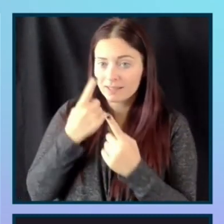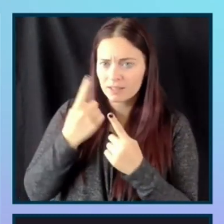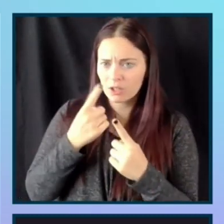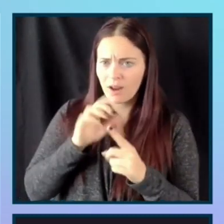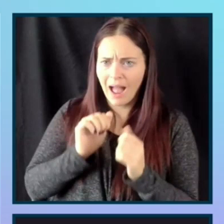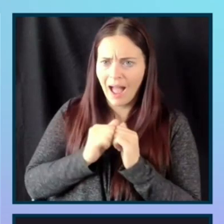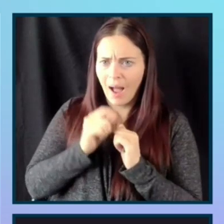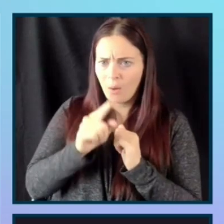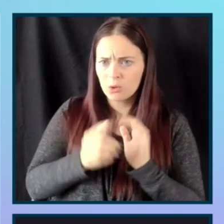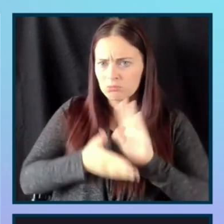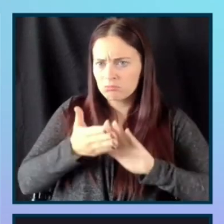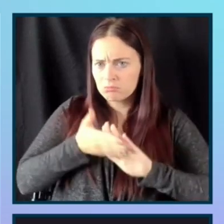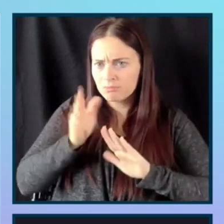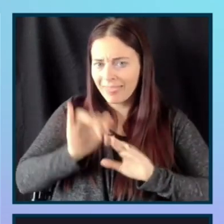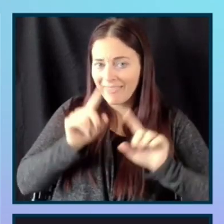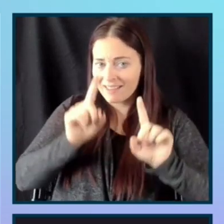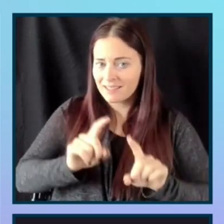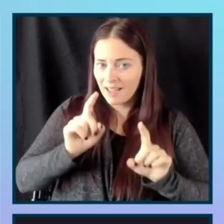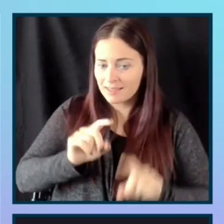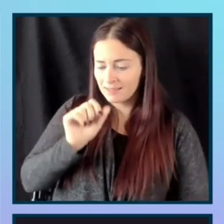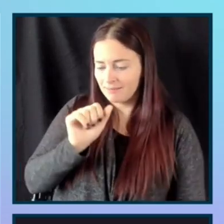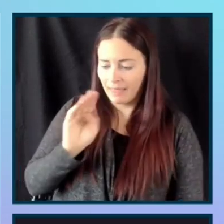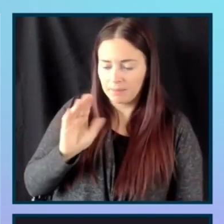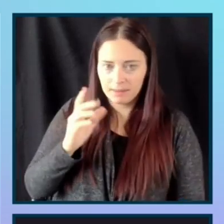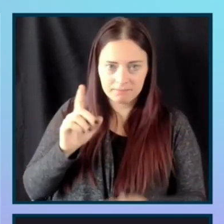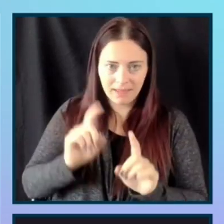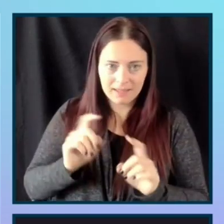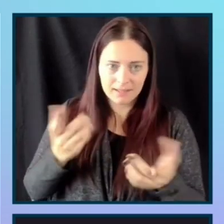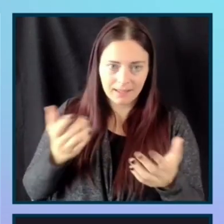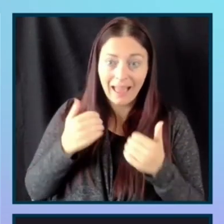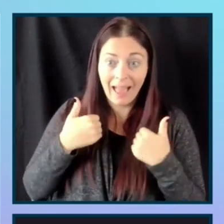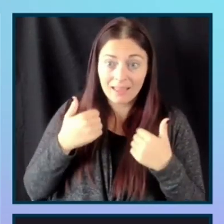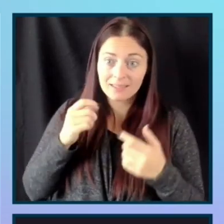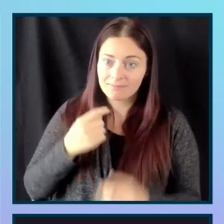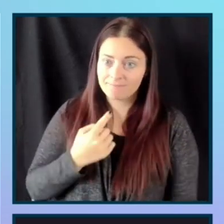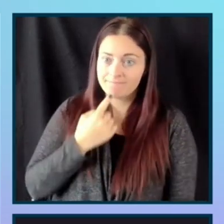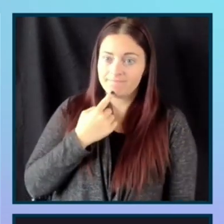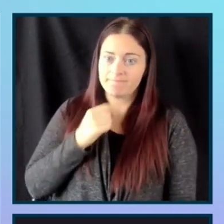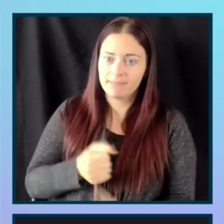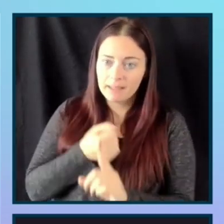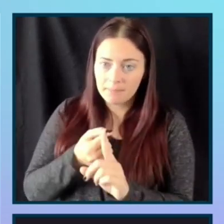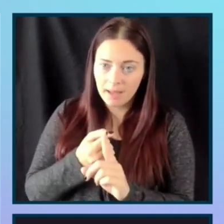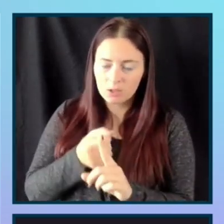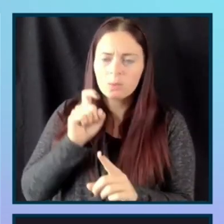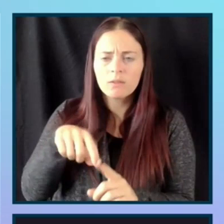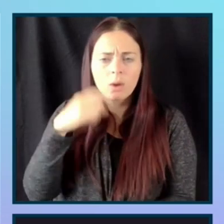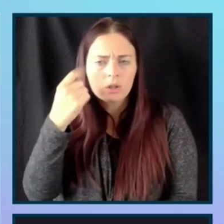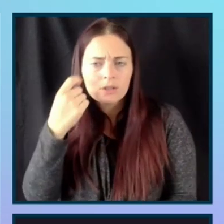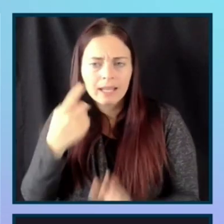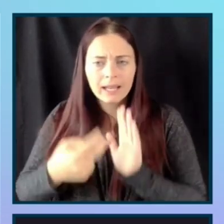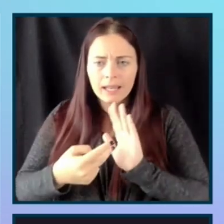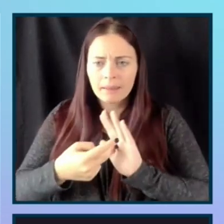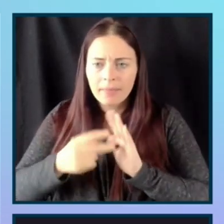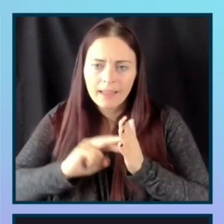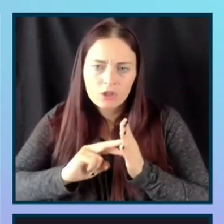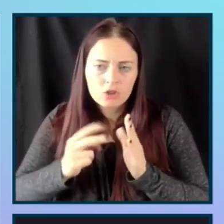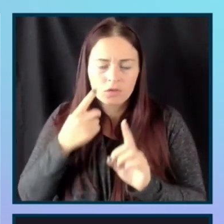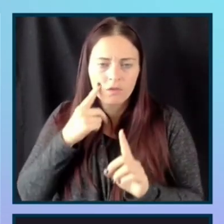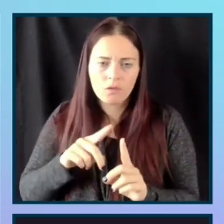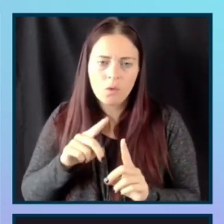because your A/B testing has an impact. So understanding the implications of say clients side versus server side testing with A/B tests.